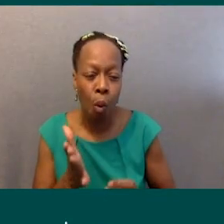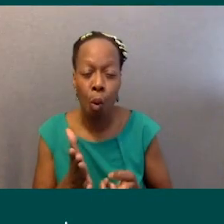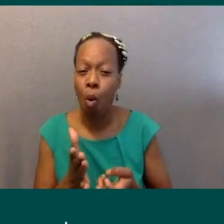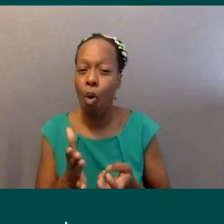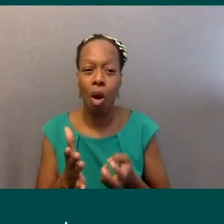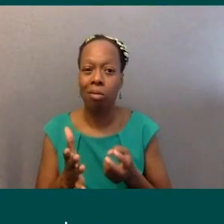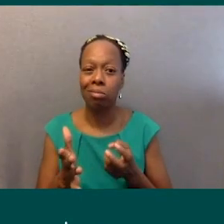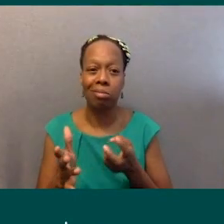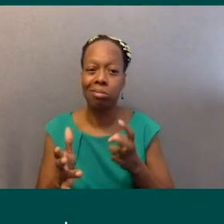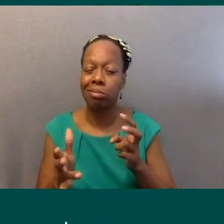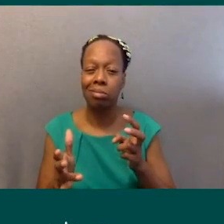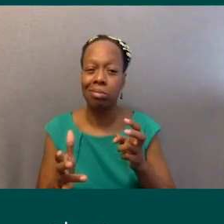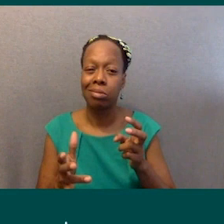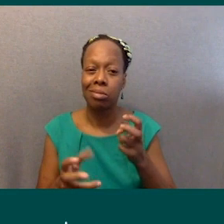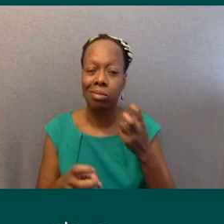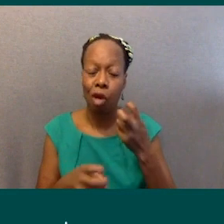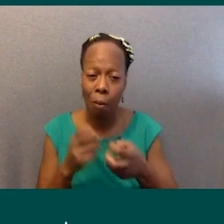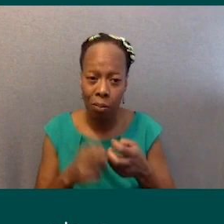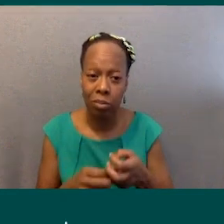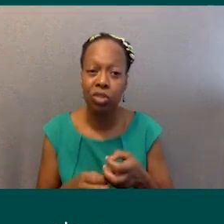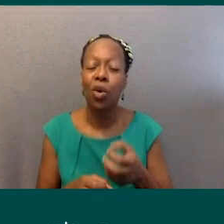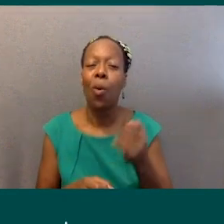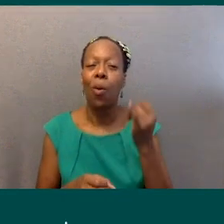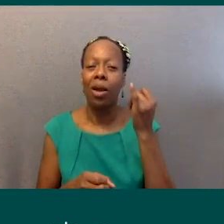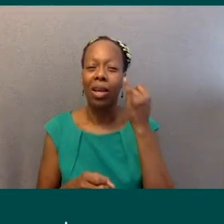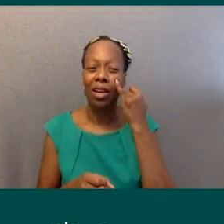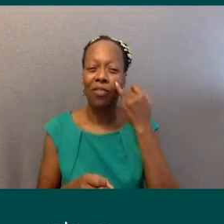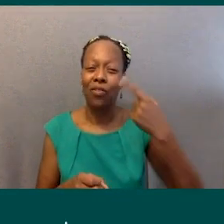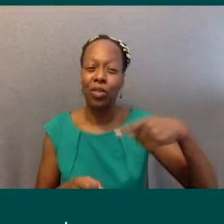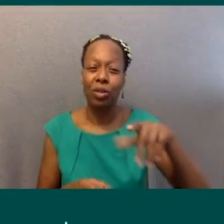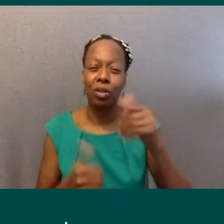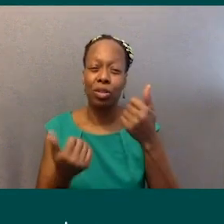dealing with the chronic pain is the most important one,